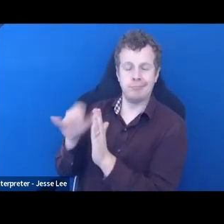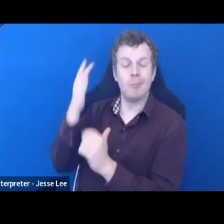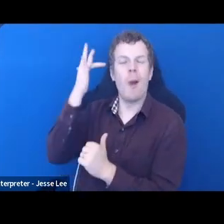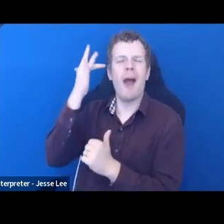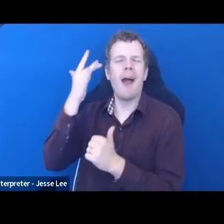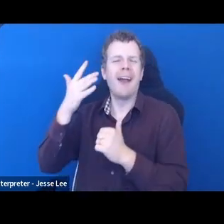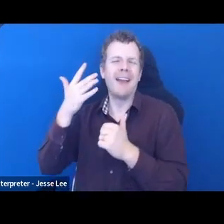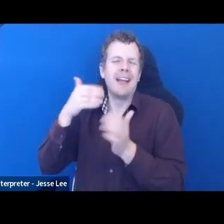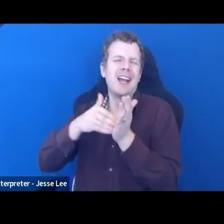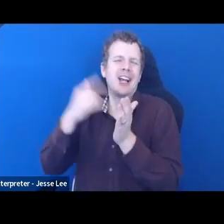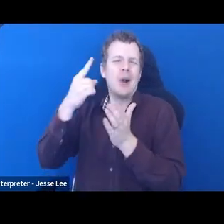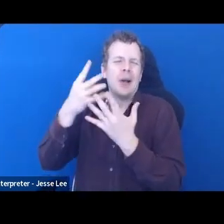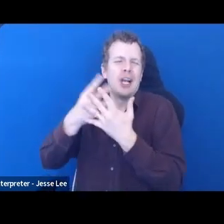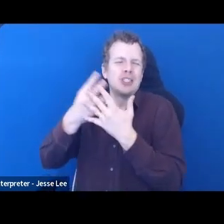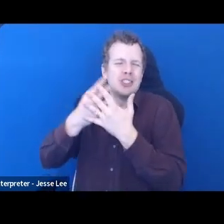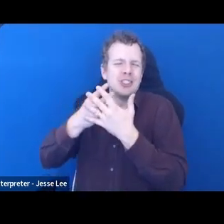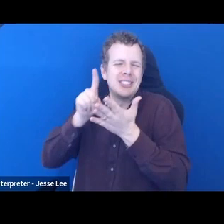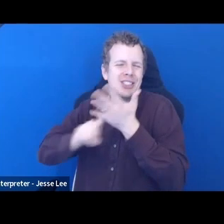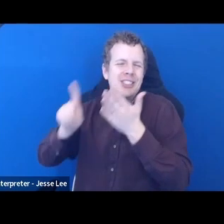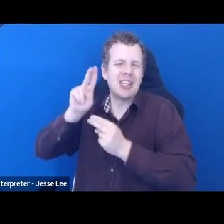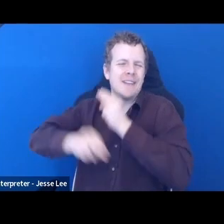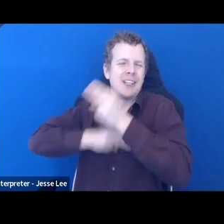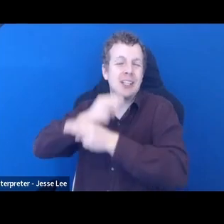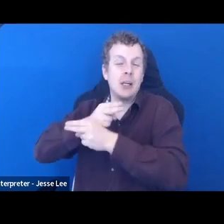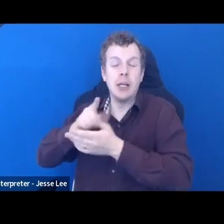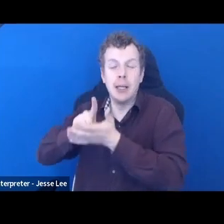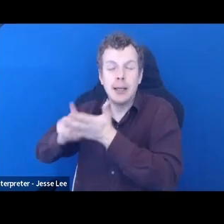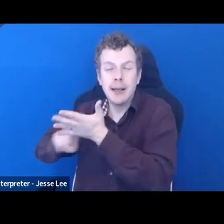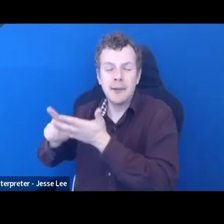And there's actually two data sets that they looked at.